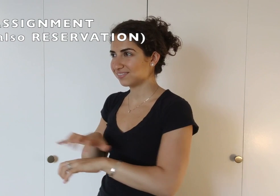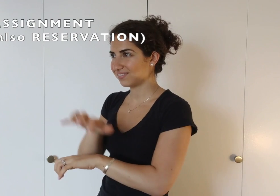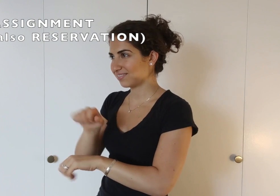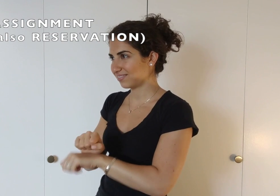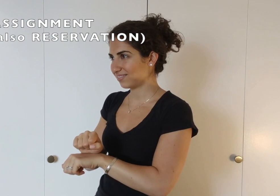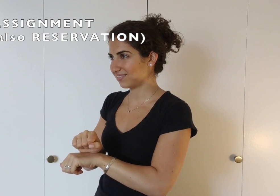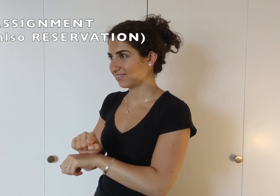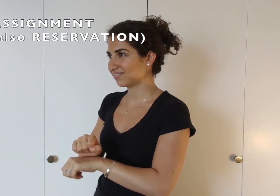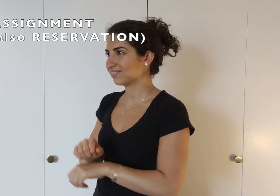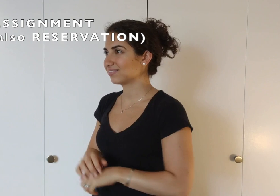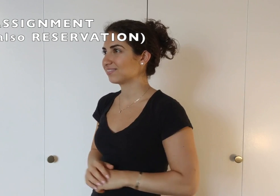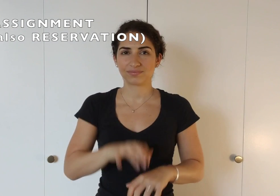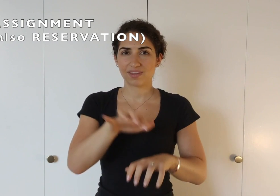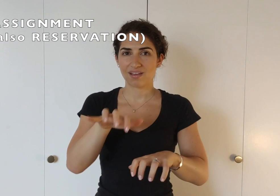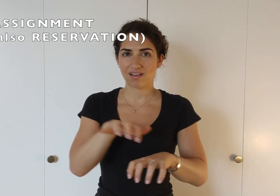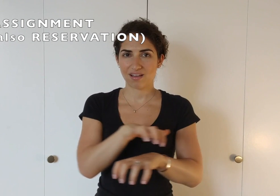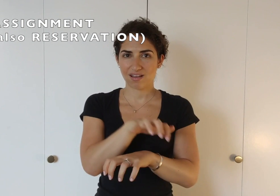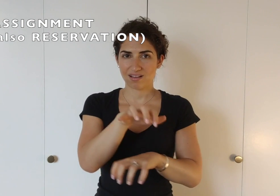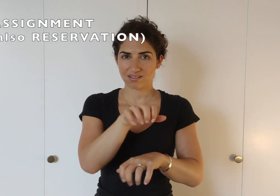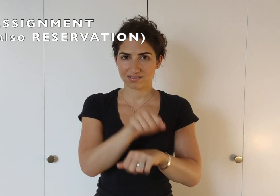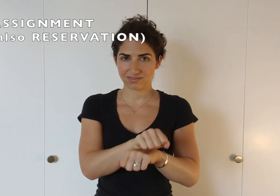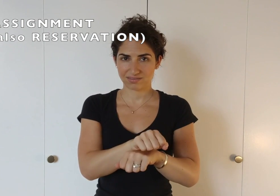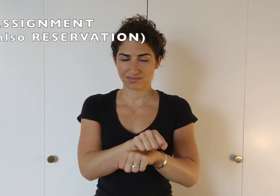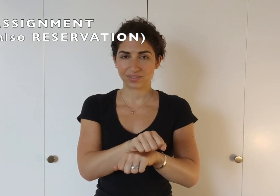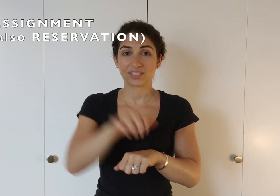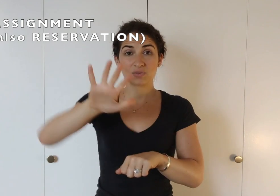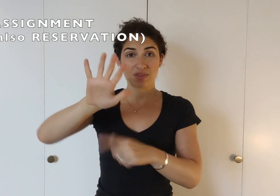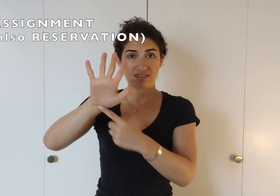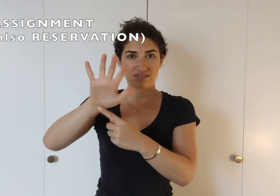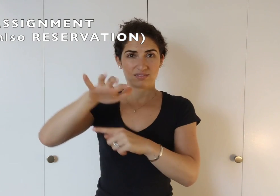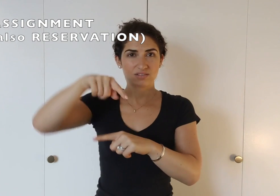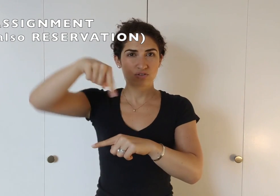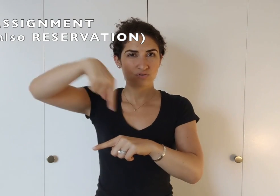ASSIGNMENT. It's also a "RESERVATION".